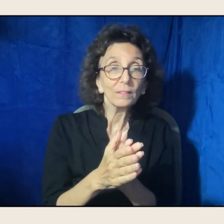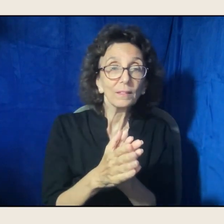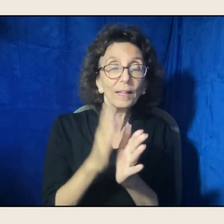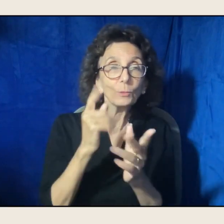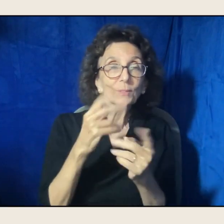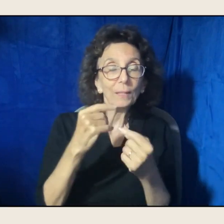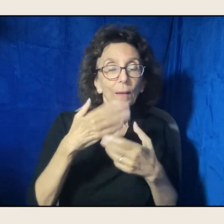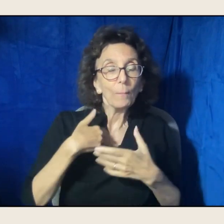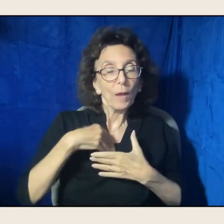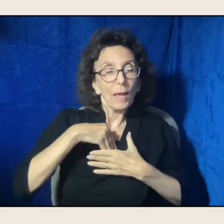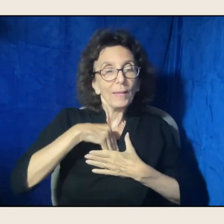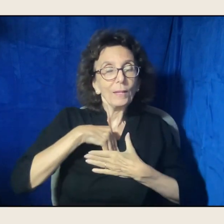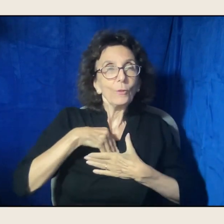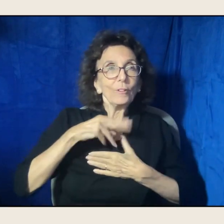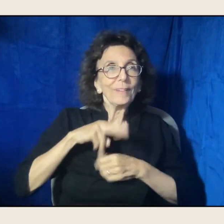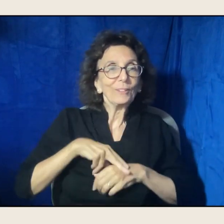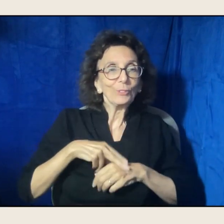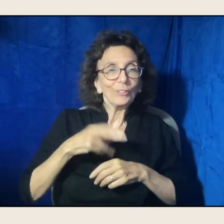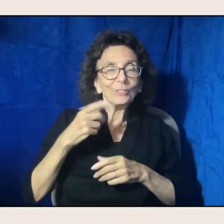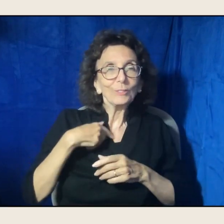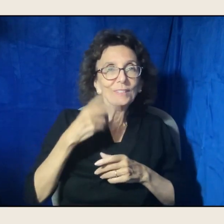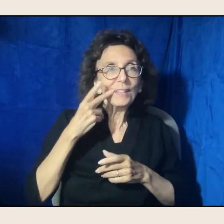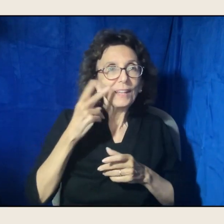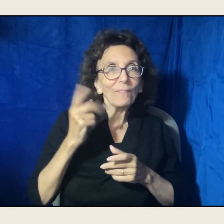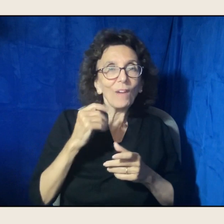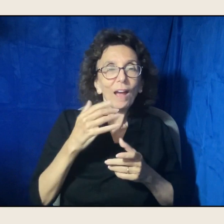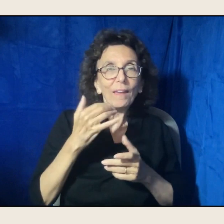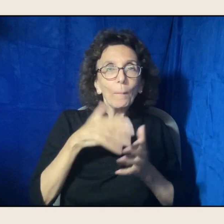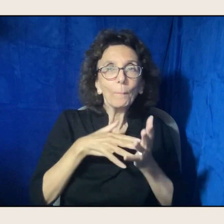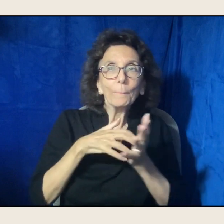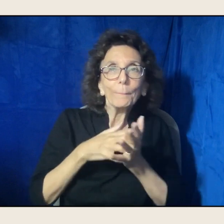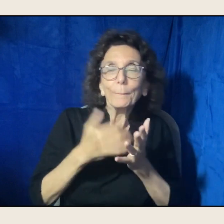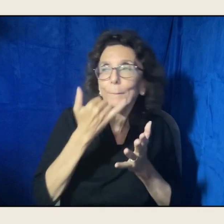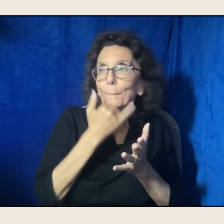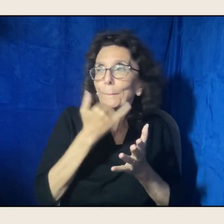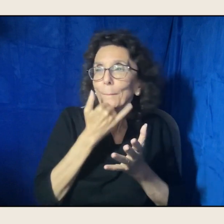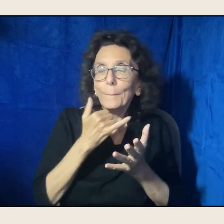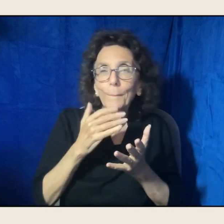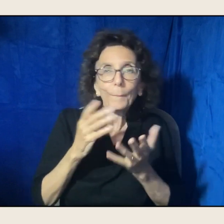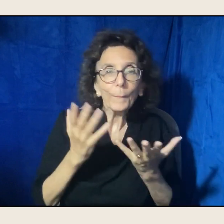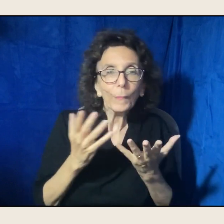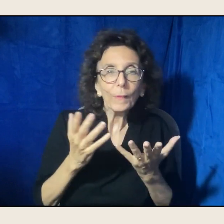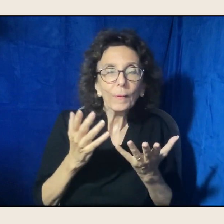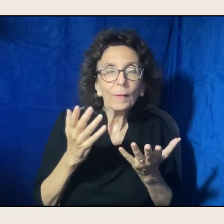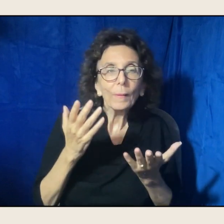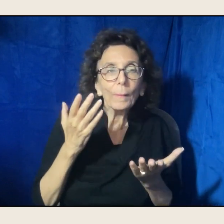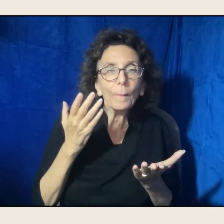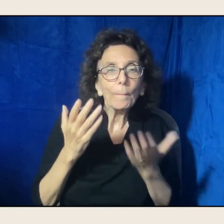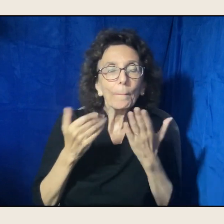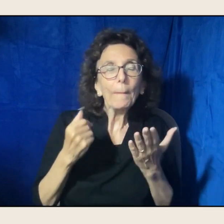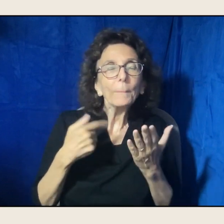and also get down to what it is that might be bugging somebody that you don't understand.